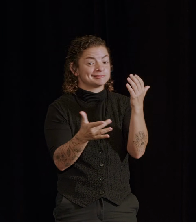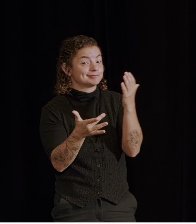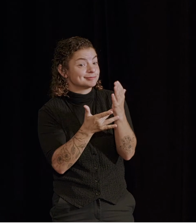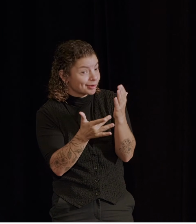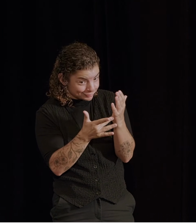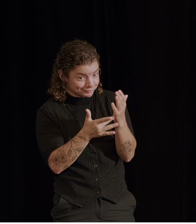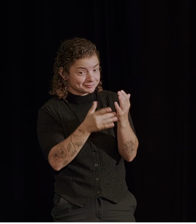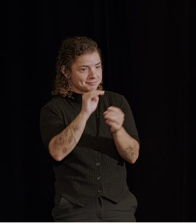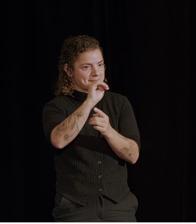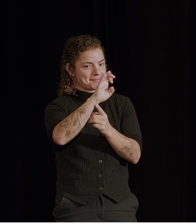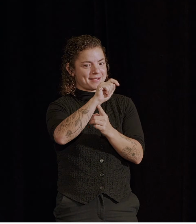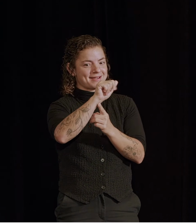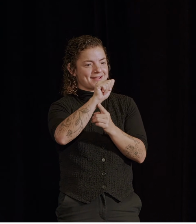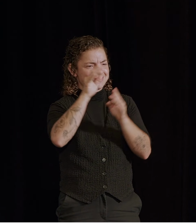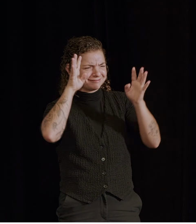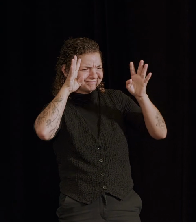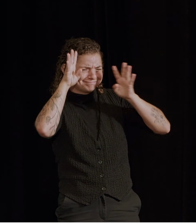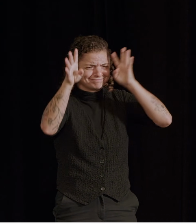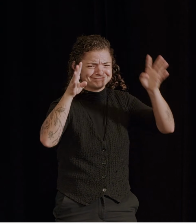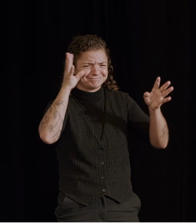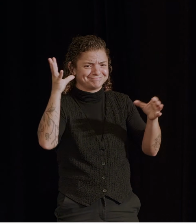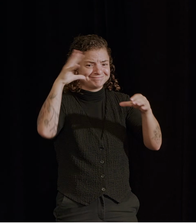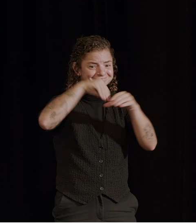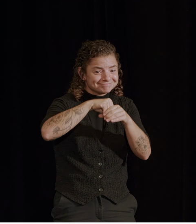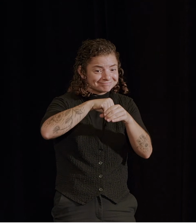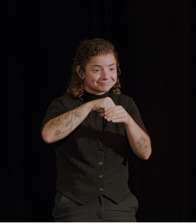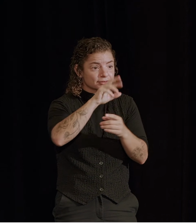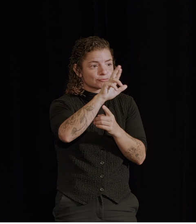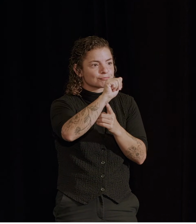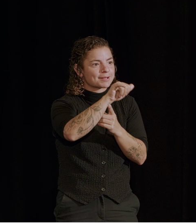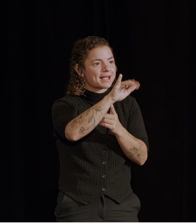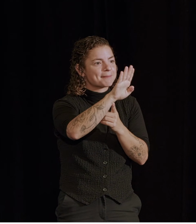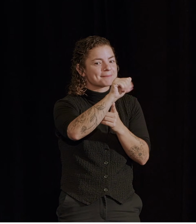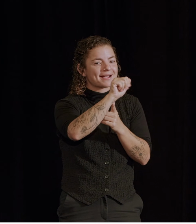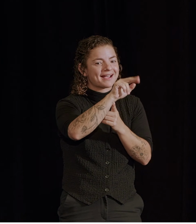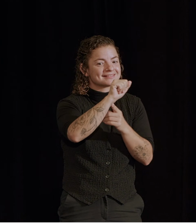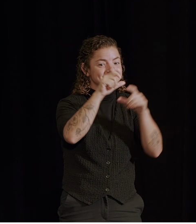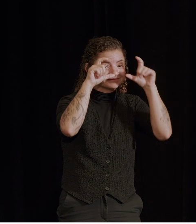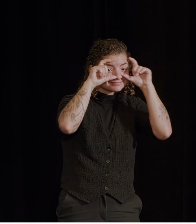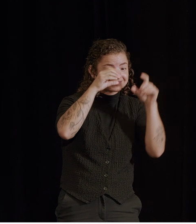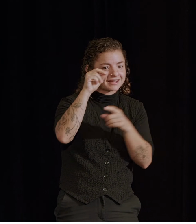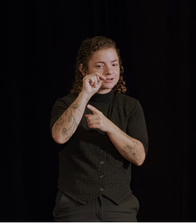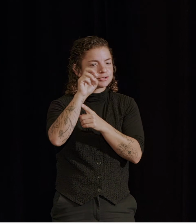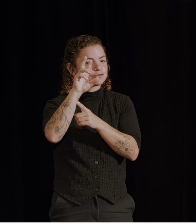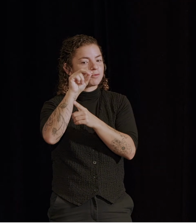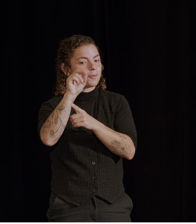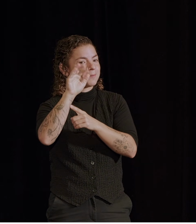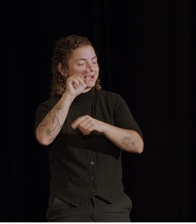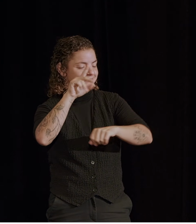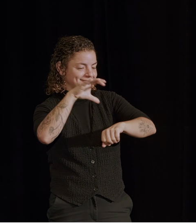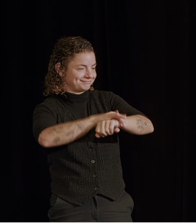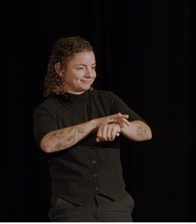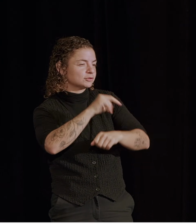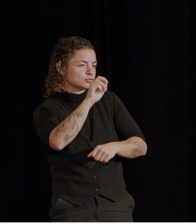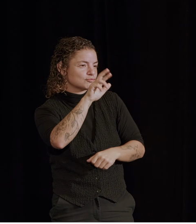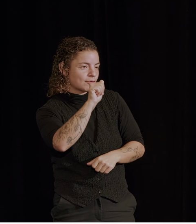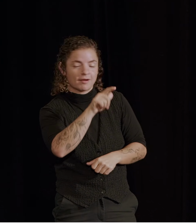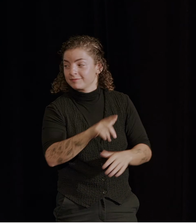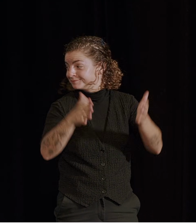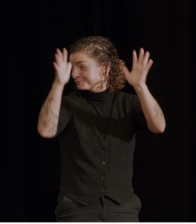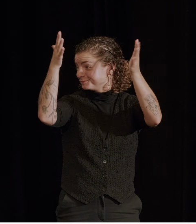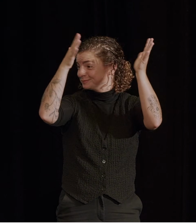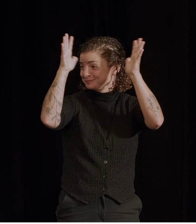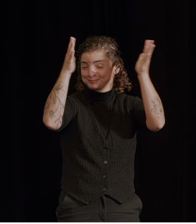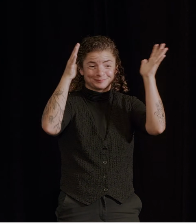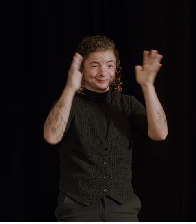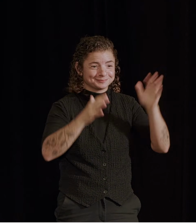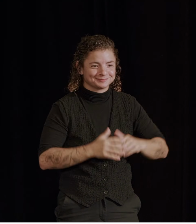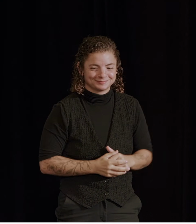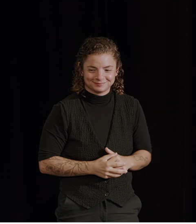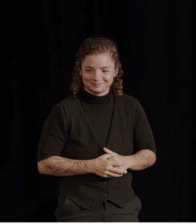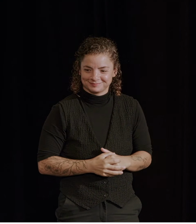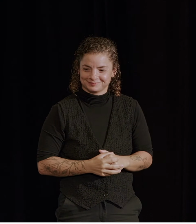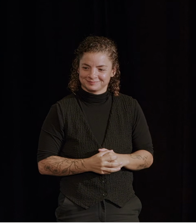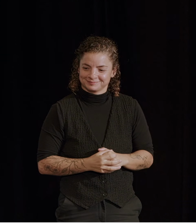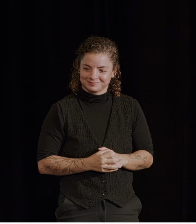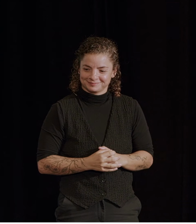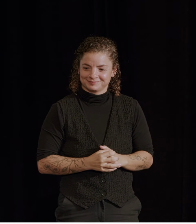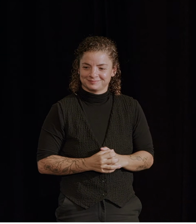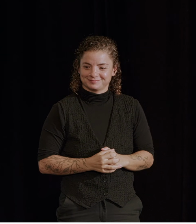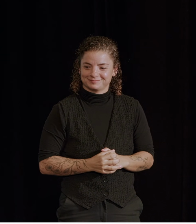and NeuralBand. Please help me give our presenters a big enthusiastic welcome.